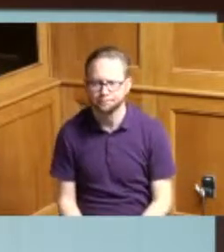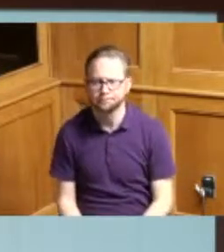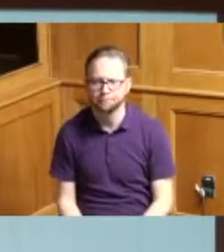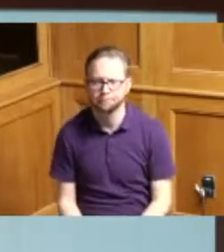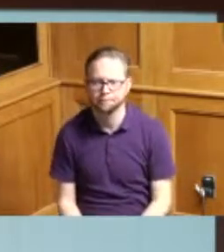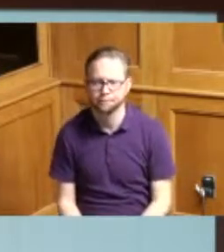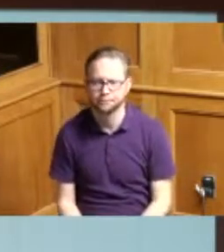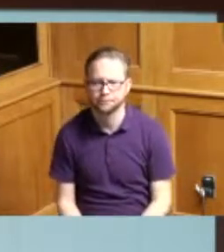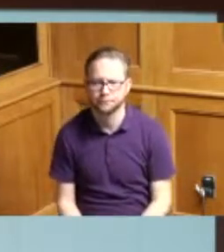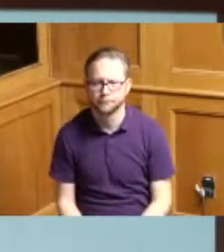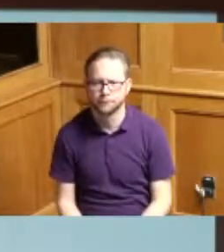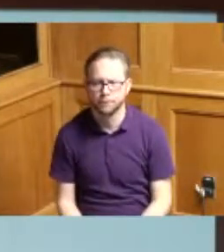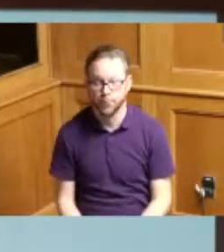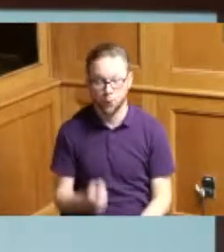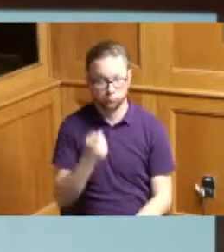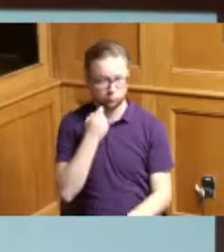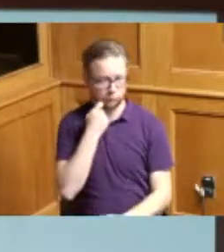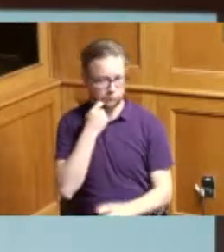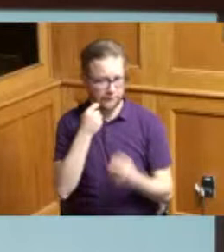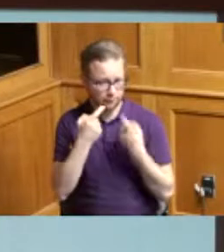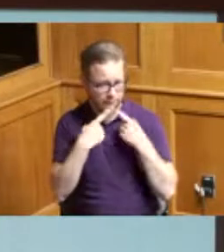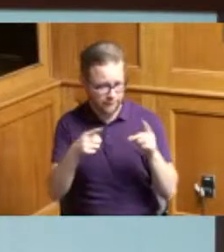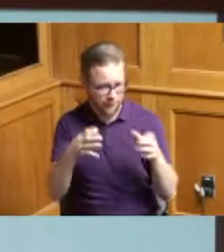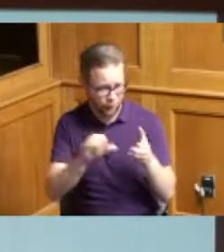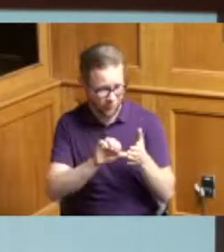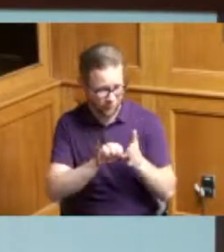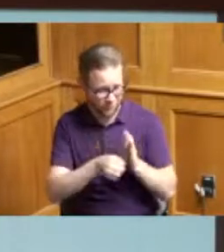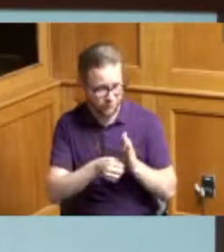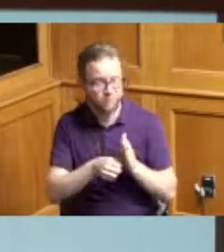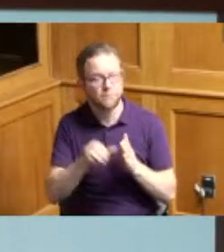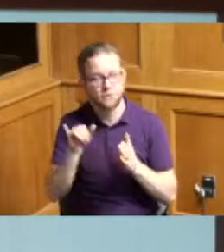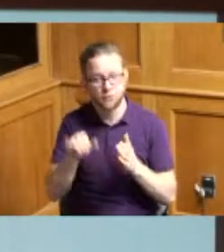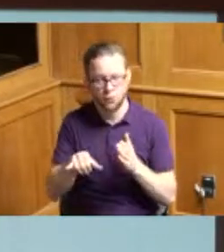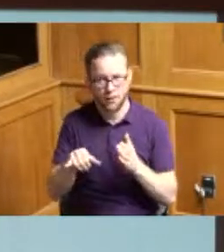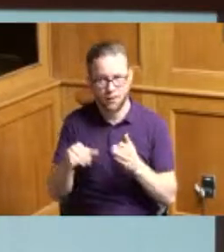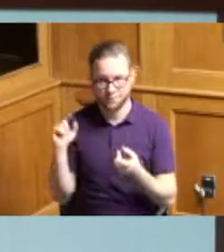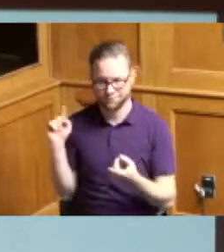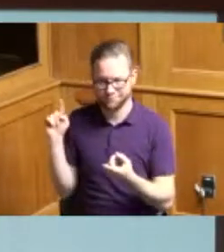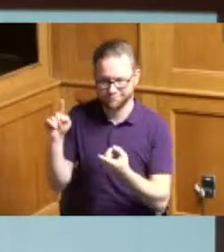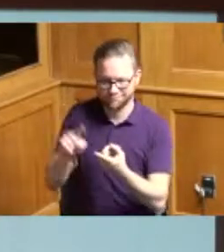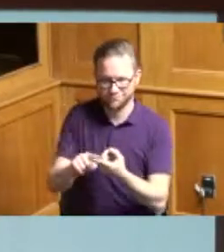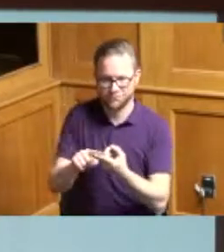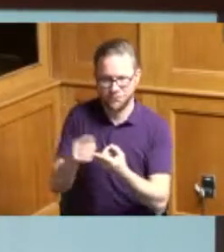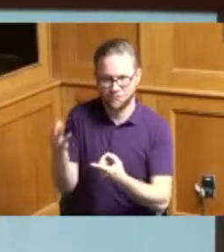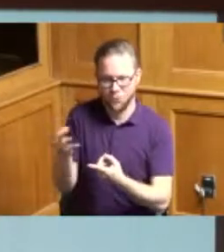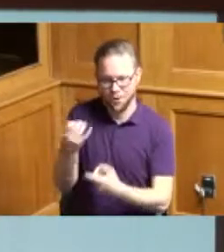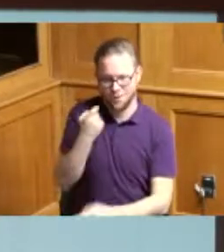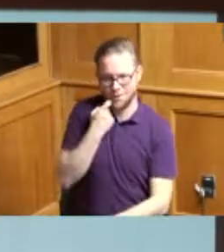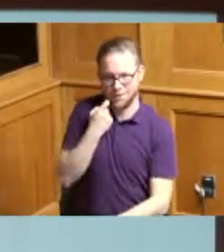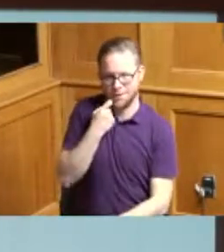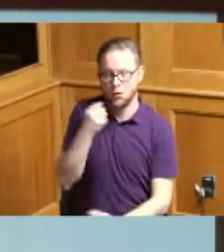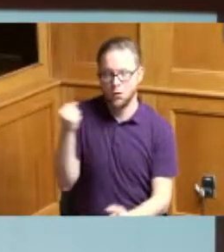the most recent success I want to point out again this is through Friday is that we've approved 1042